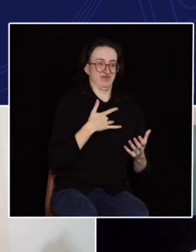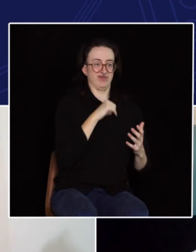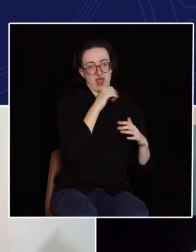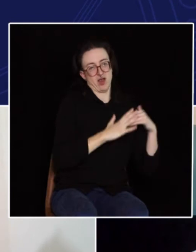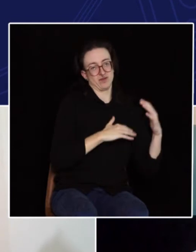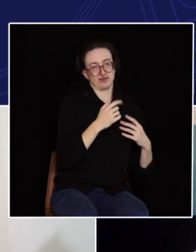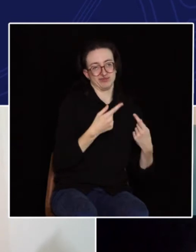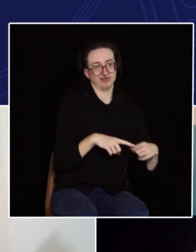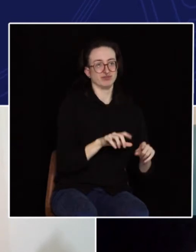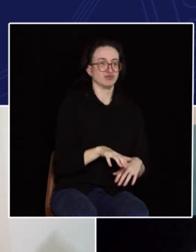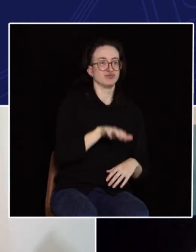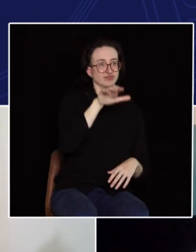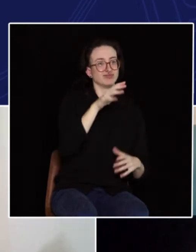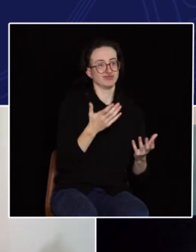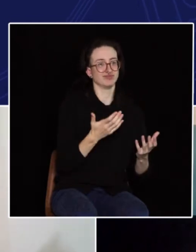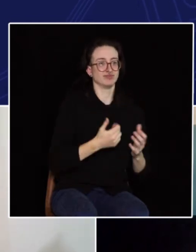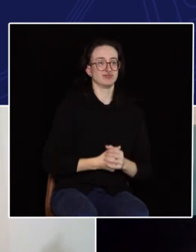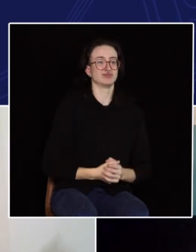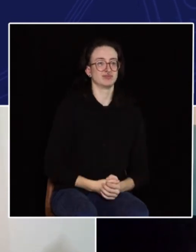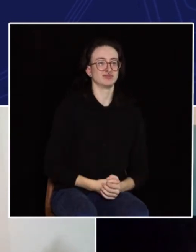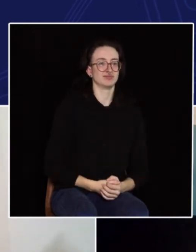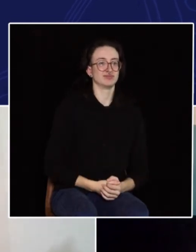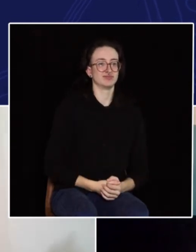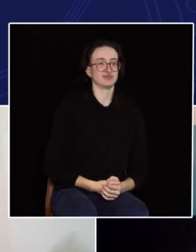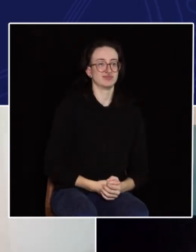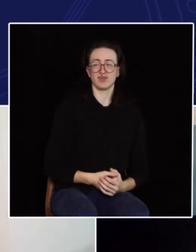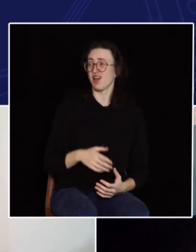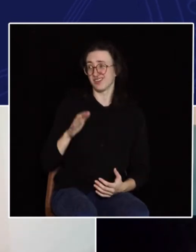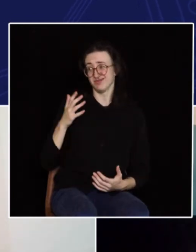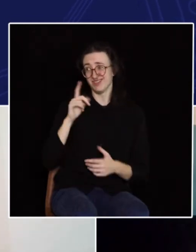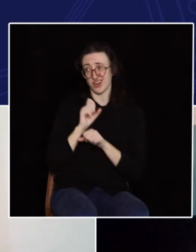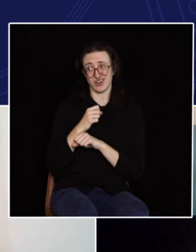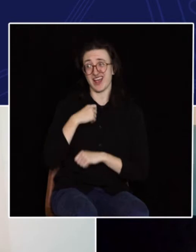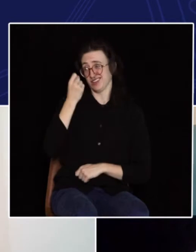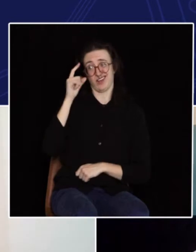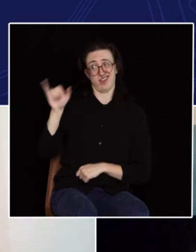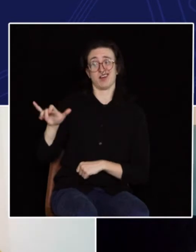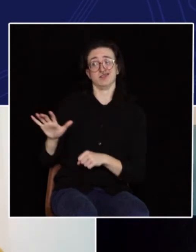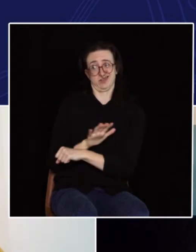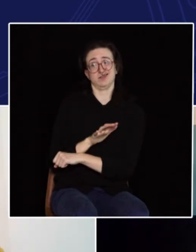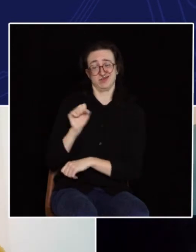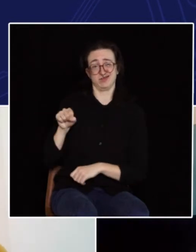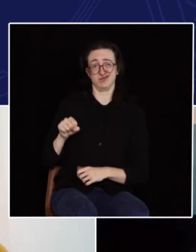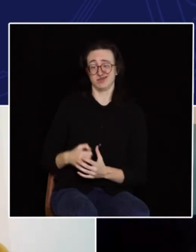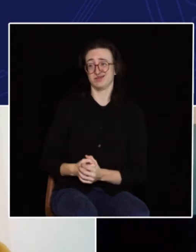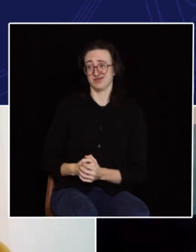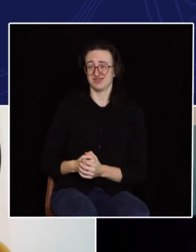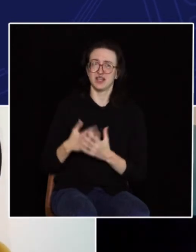So I felt uncomfortable when I grew up. [ZAIN:] Actually, I understand that a lot.